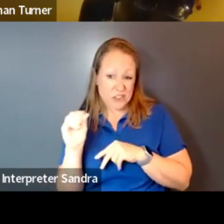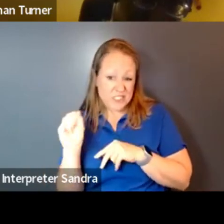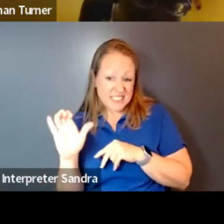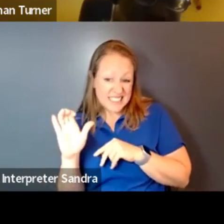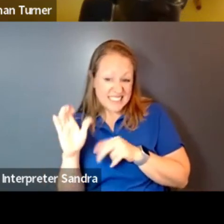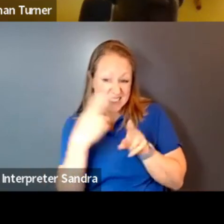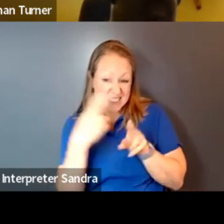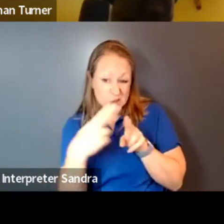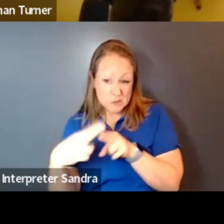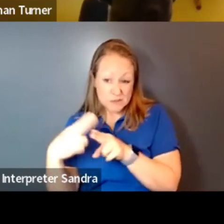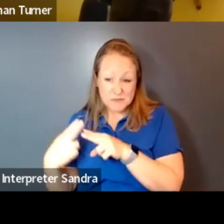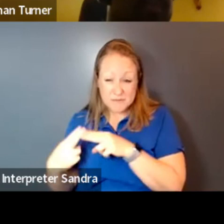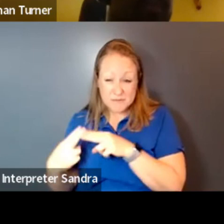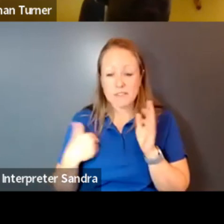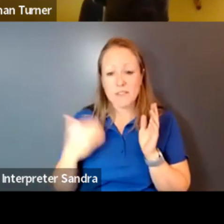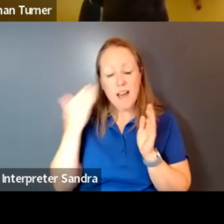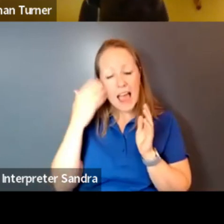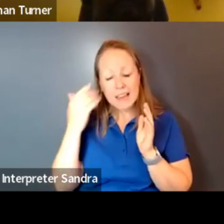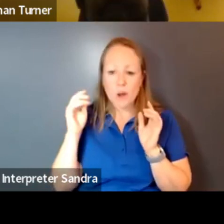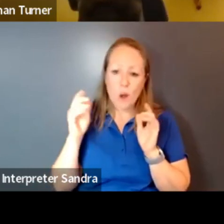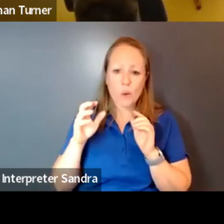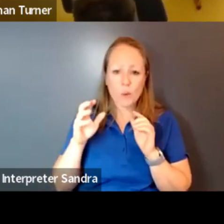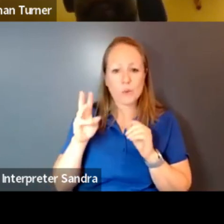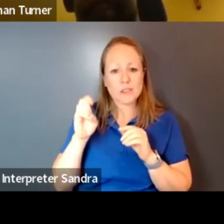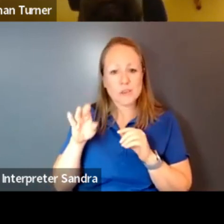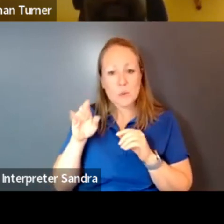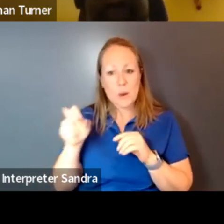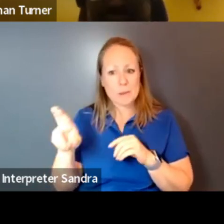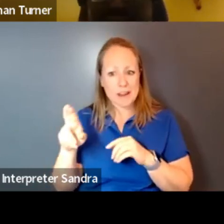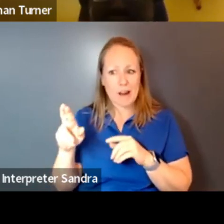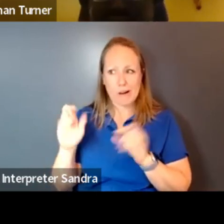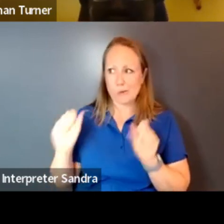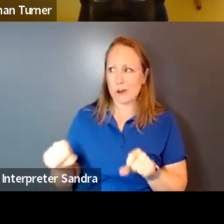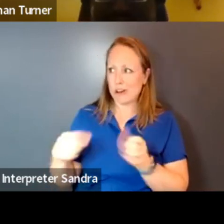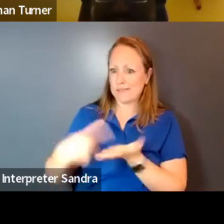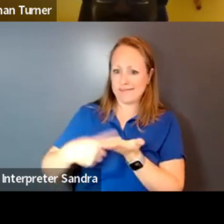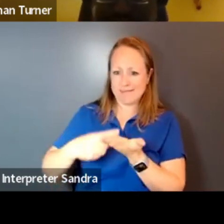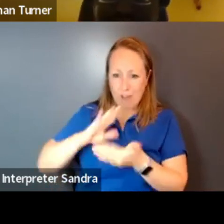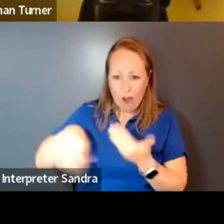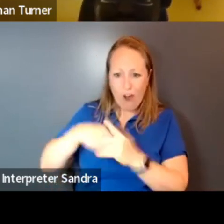if you can I know that we could do a whole webinar on this. Maybe we should. But this is around the role of peer support,